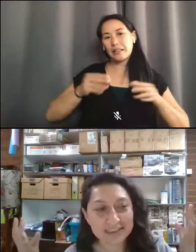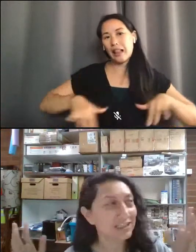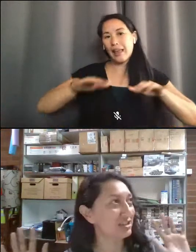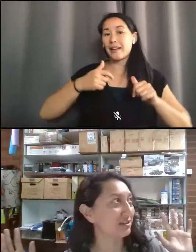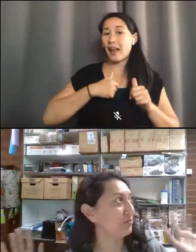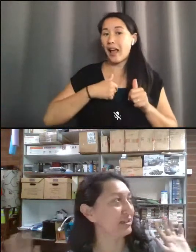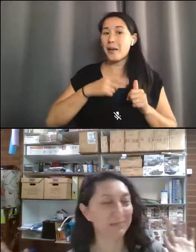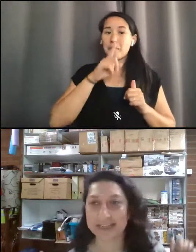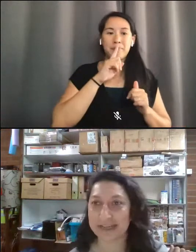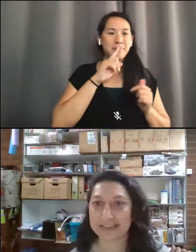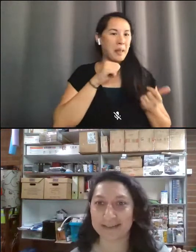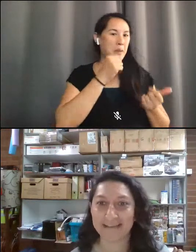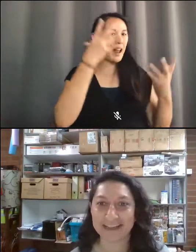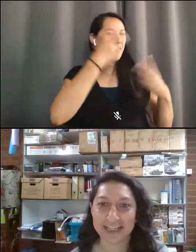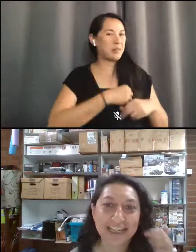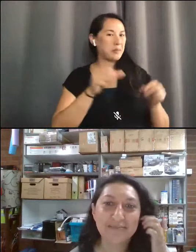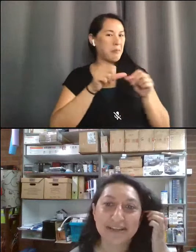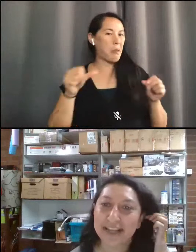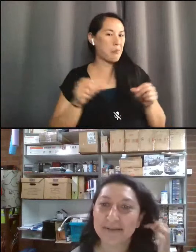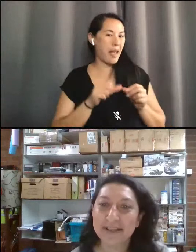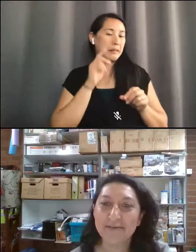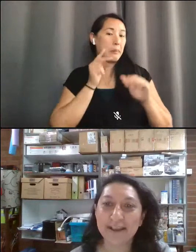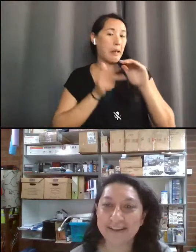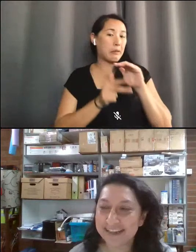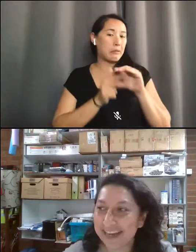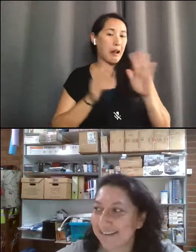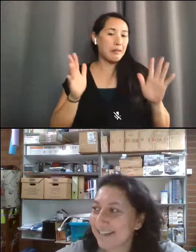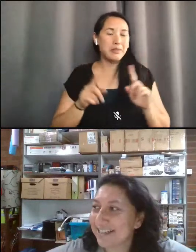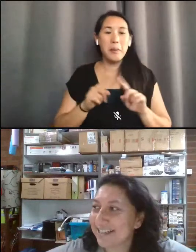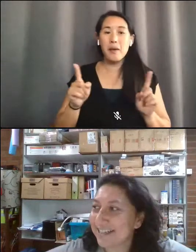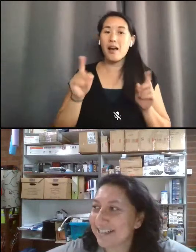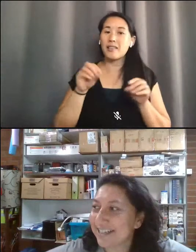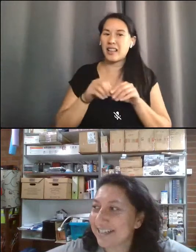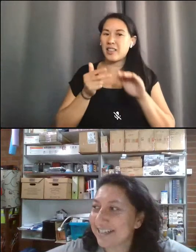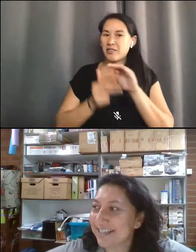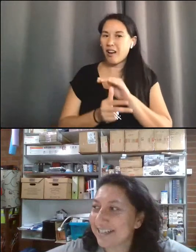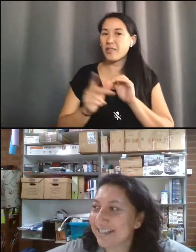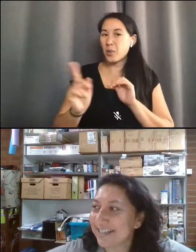such a salubrious place my little garage here but um we're in a garage in sydney australia